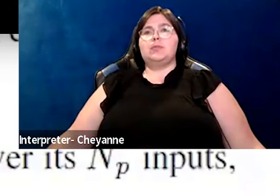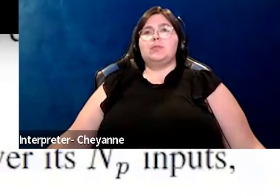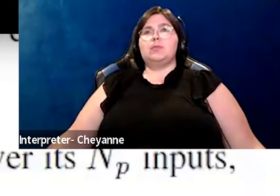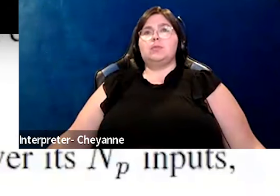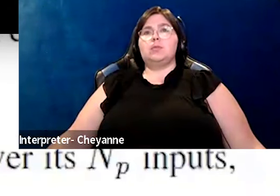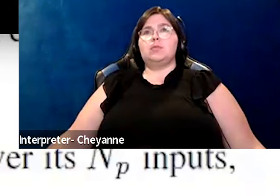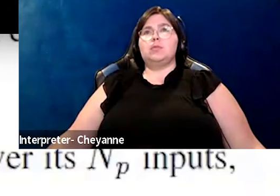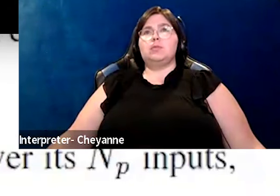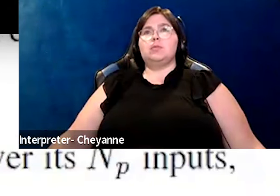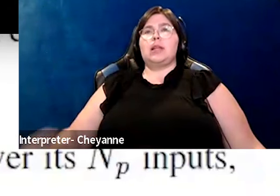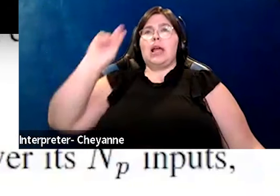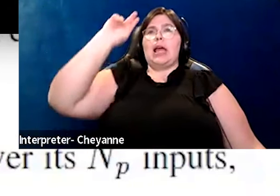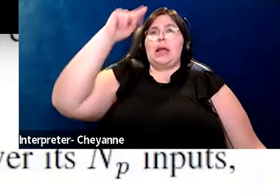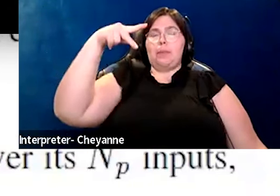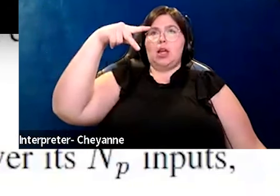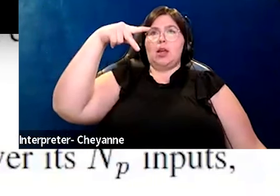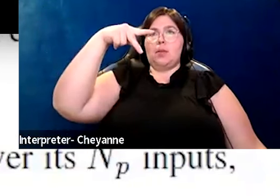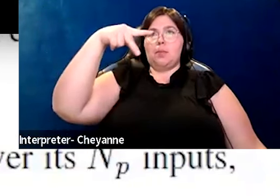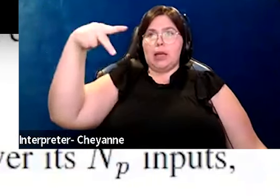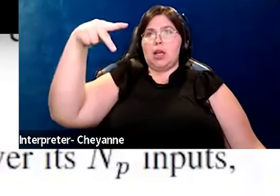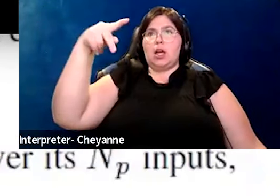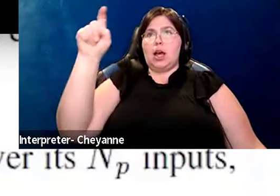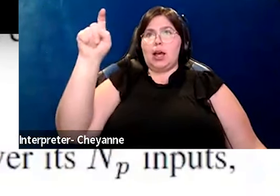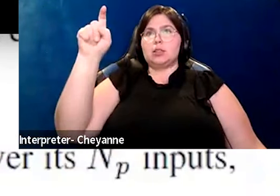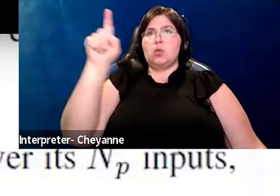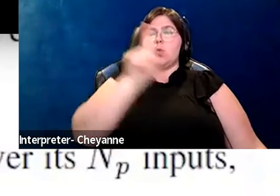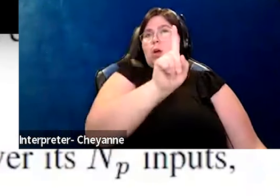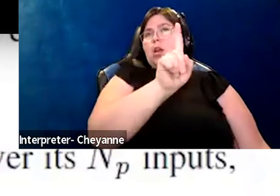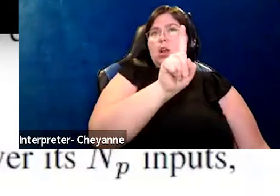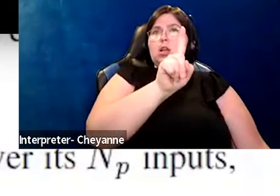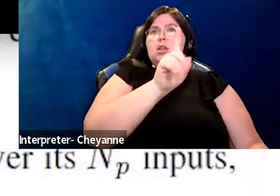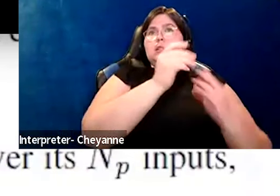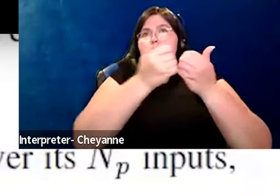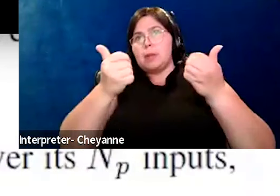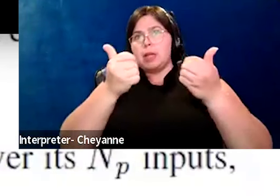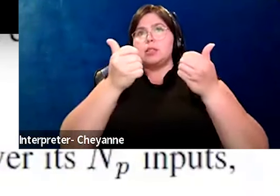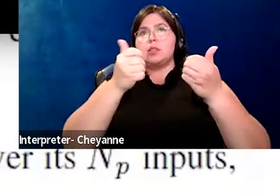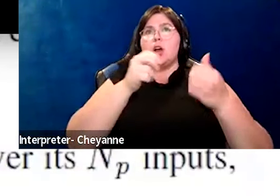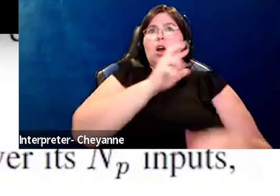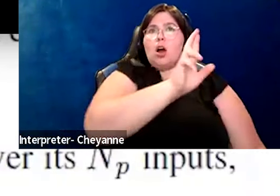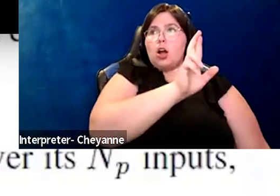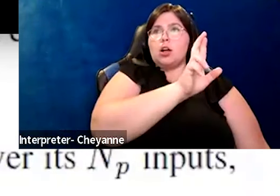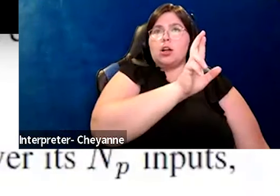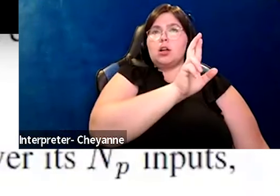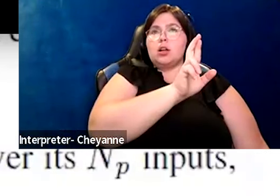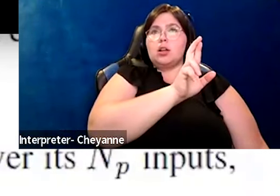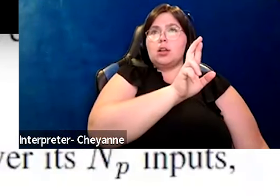n p p x 1 space bar.